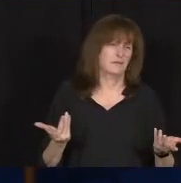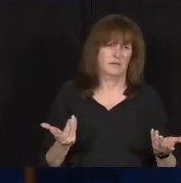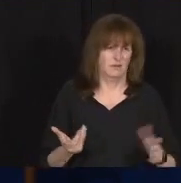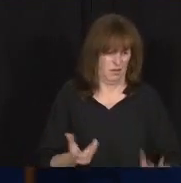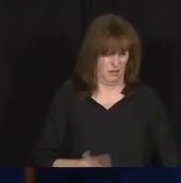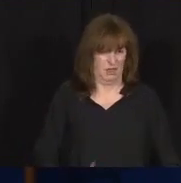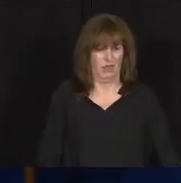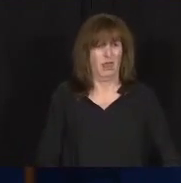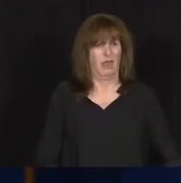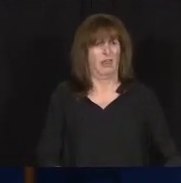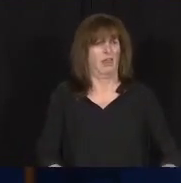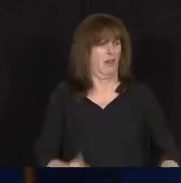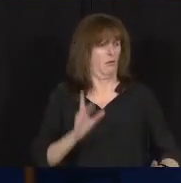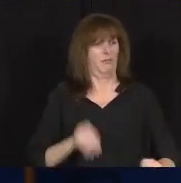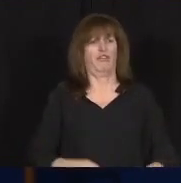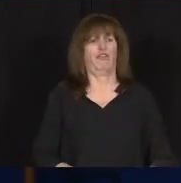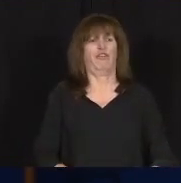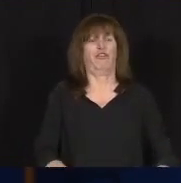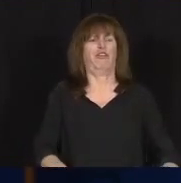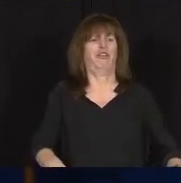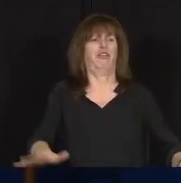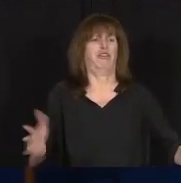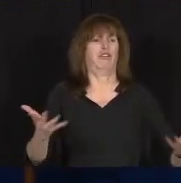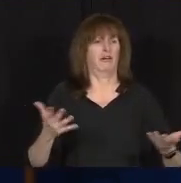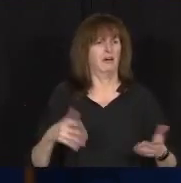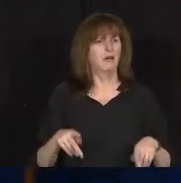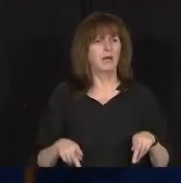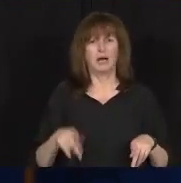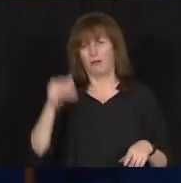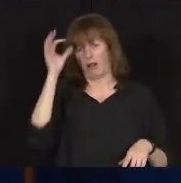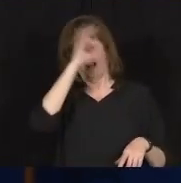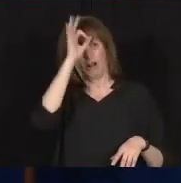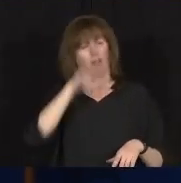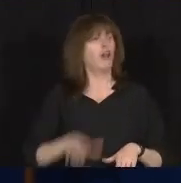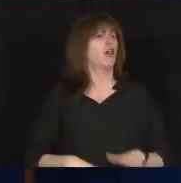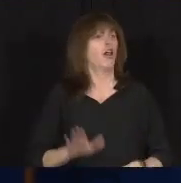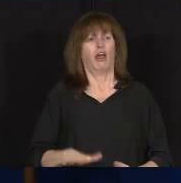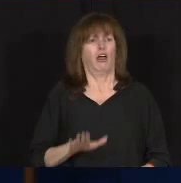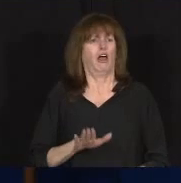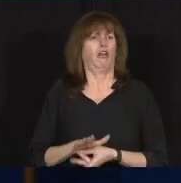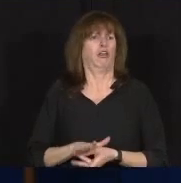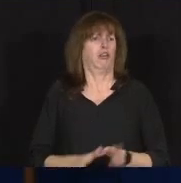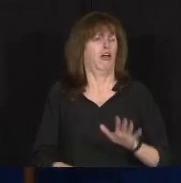and people and the ground. Throw it i n a wastebasket. The other thing